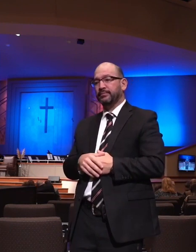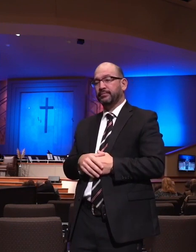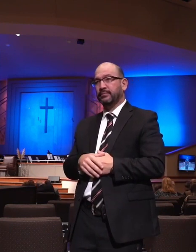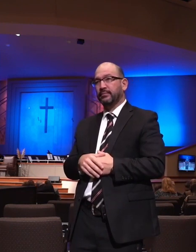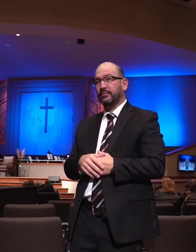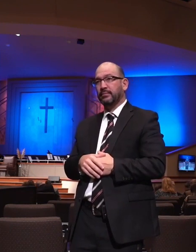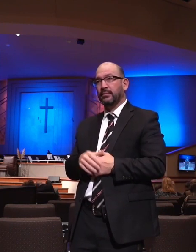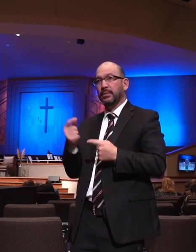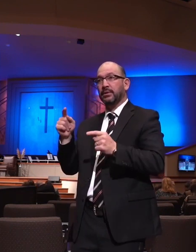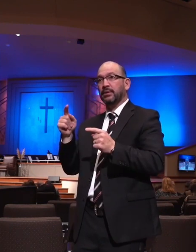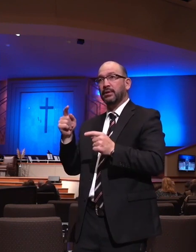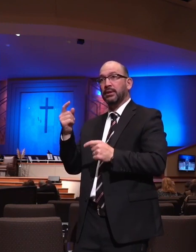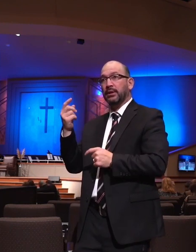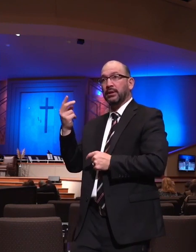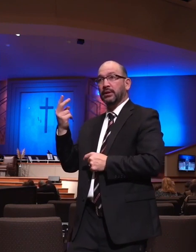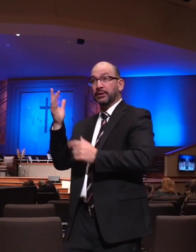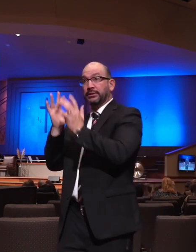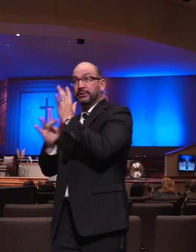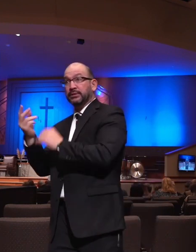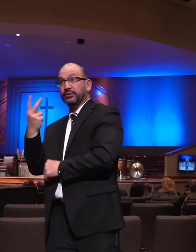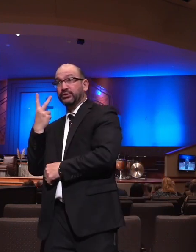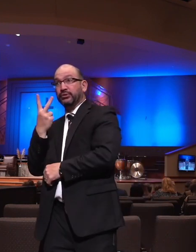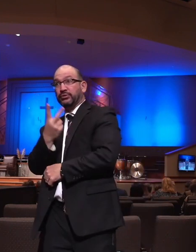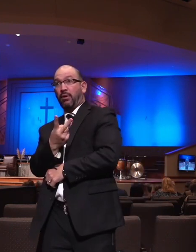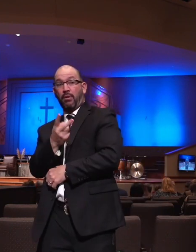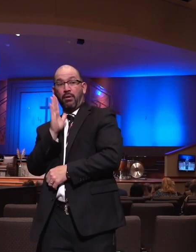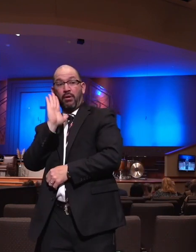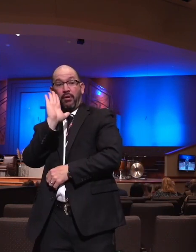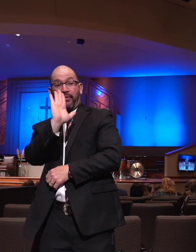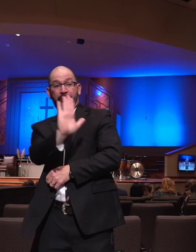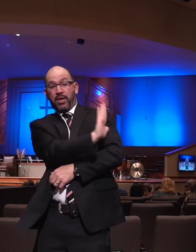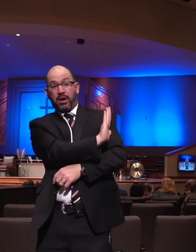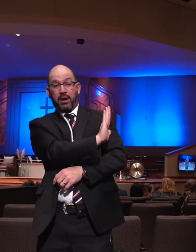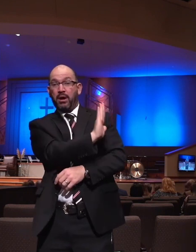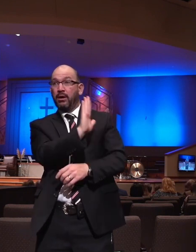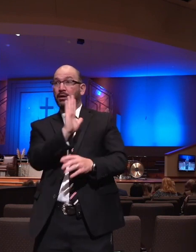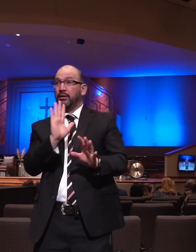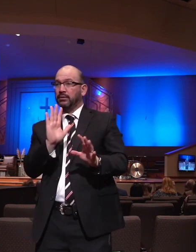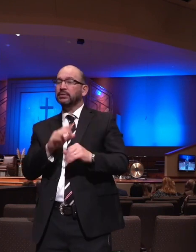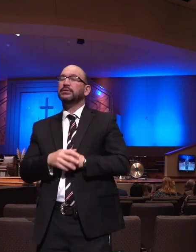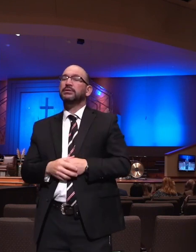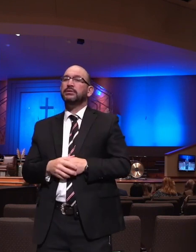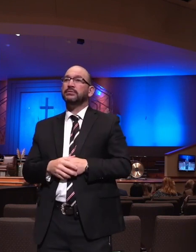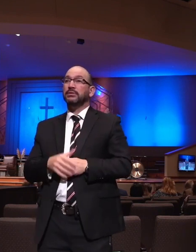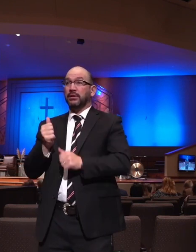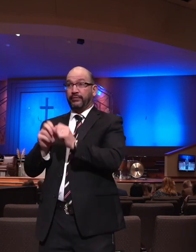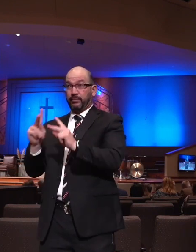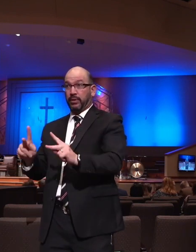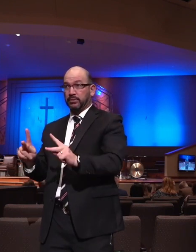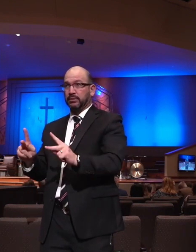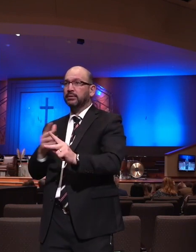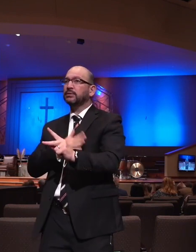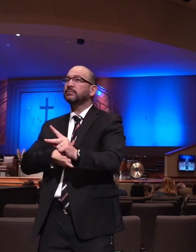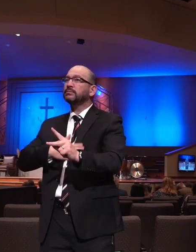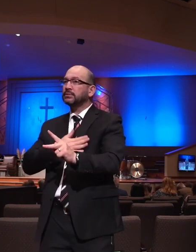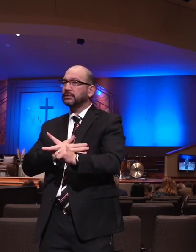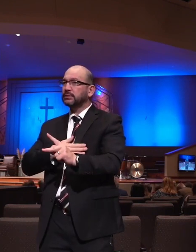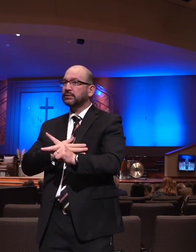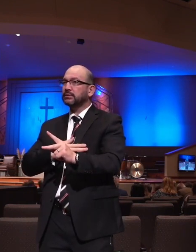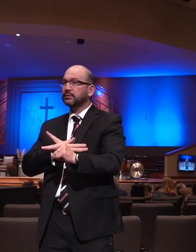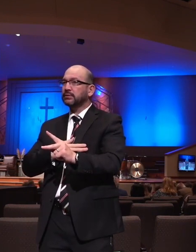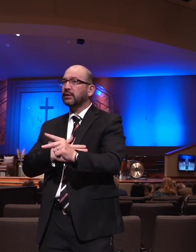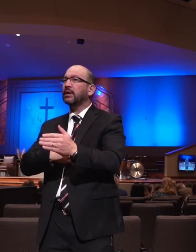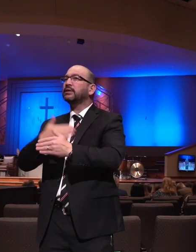and when he Jesus saw now every person in this auditorium what is the next word